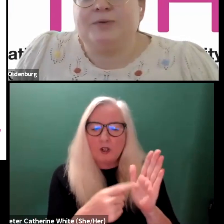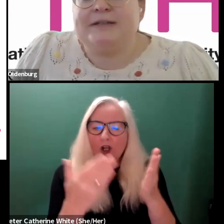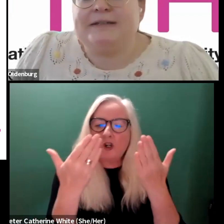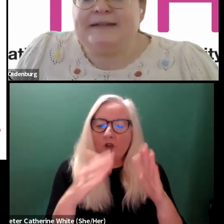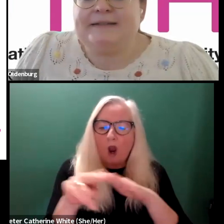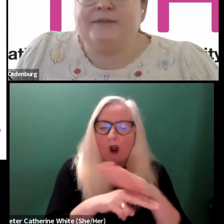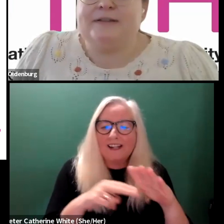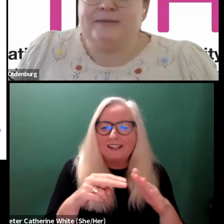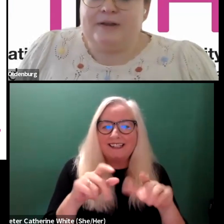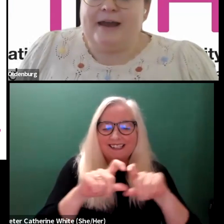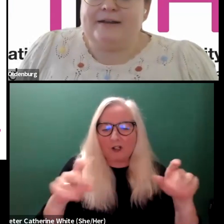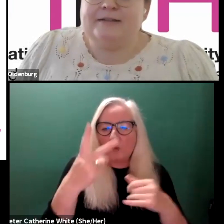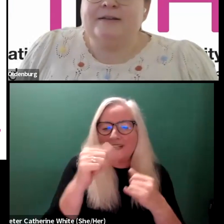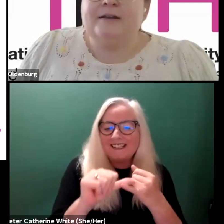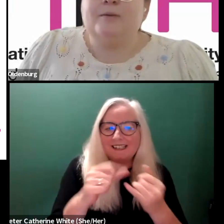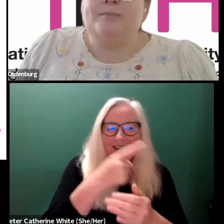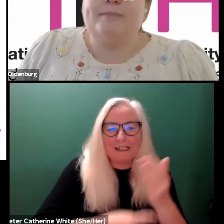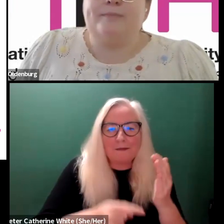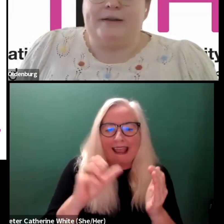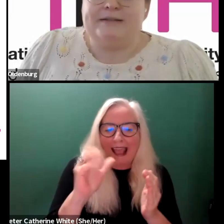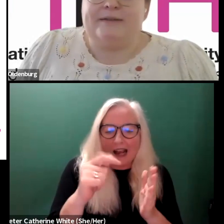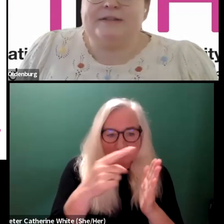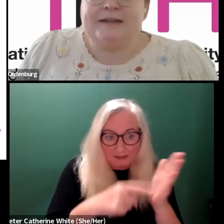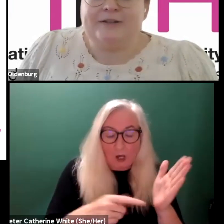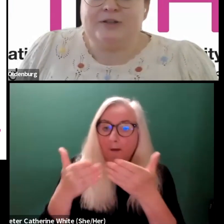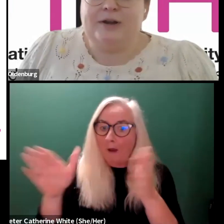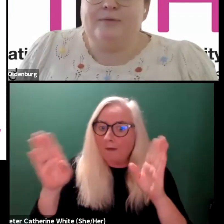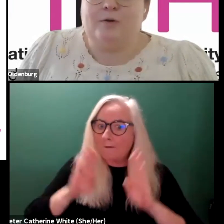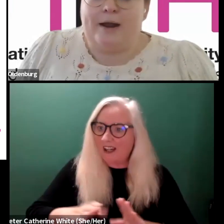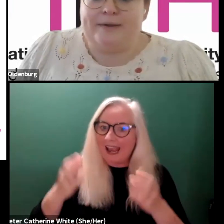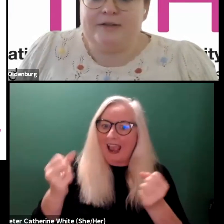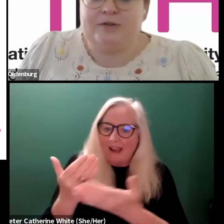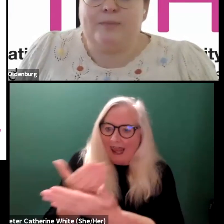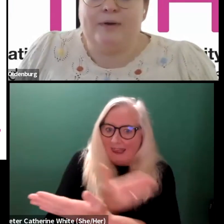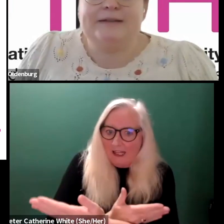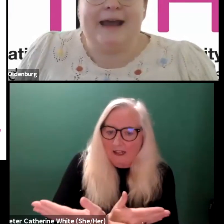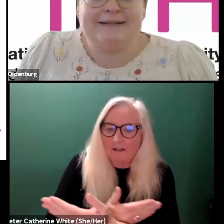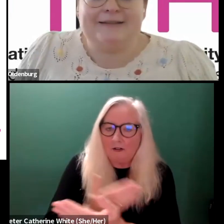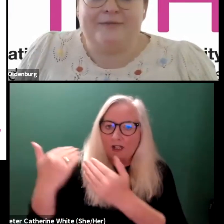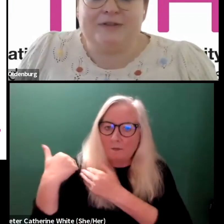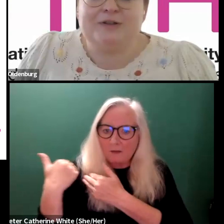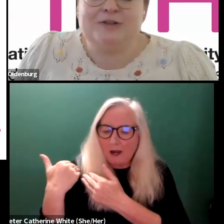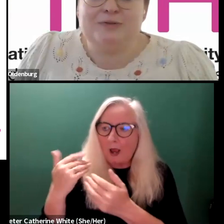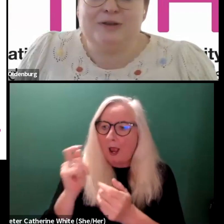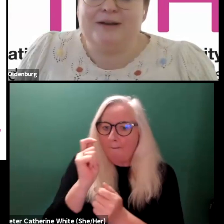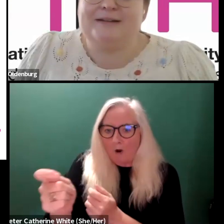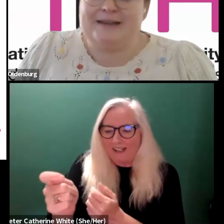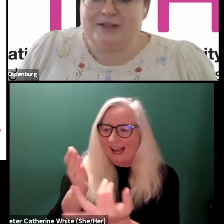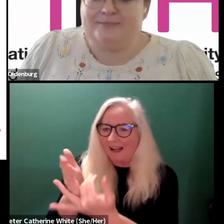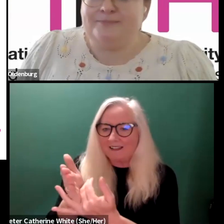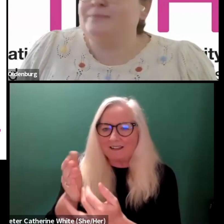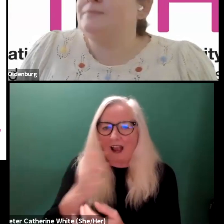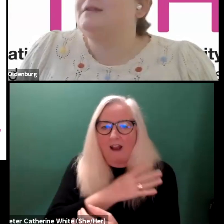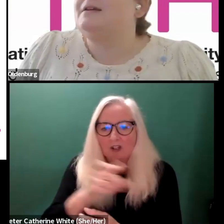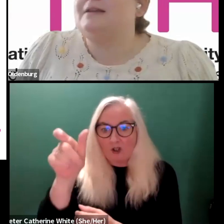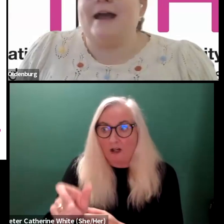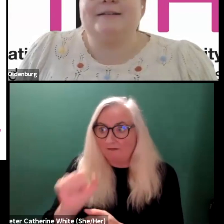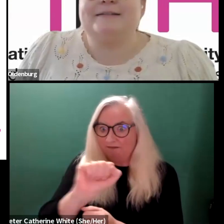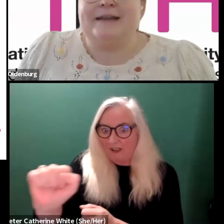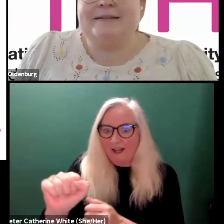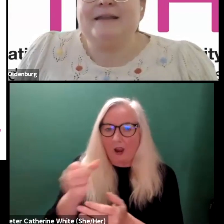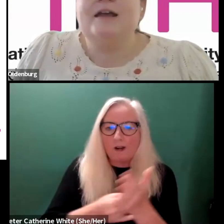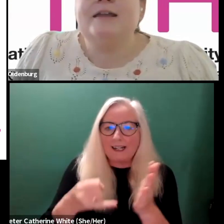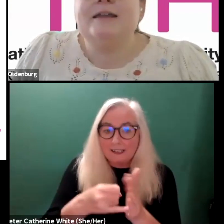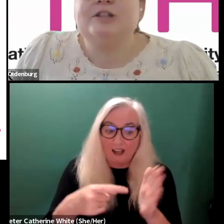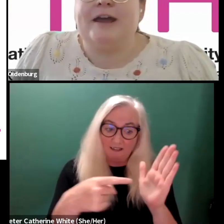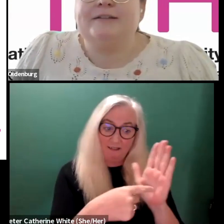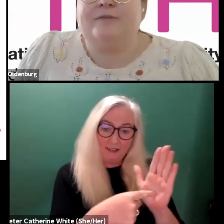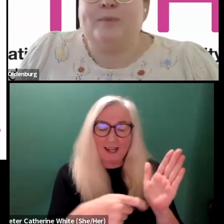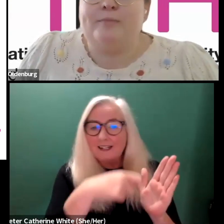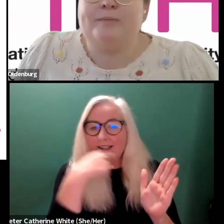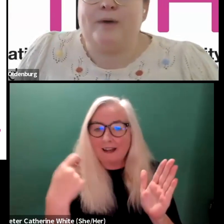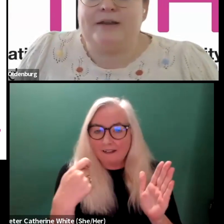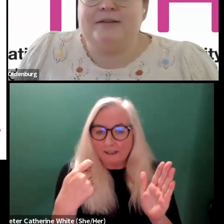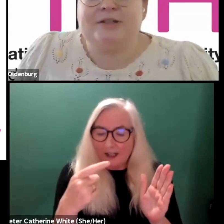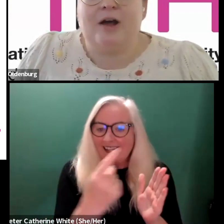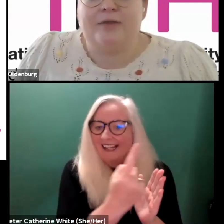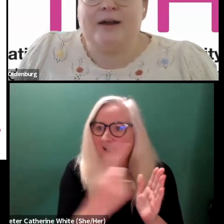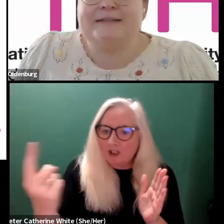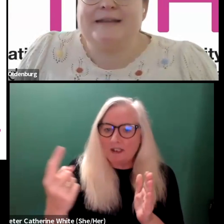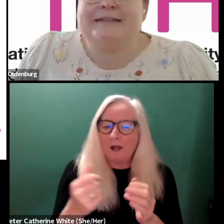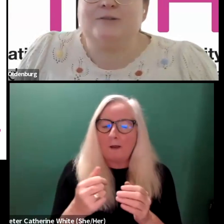Public bodies have a statutory requirement to appoint an access officer to the organization. The Act states each head of a public body shall authorize at least one of his or her officers.